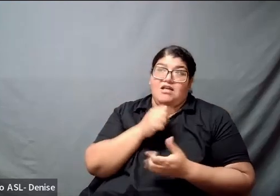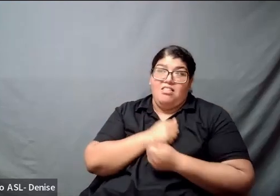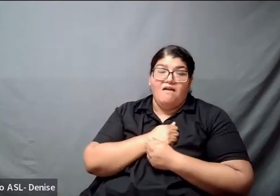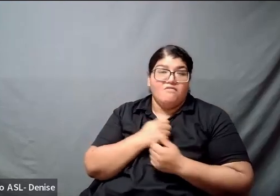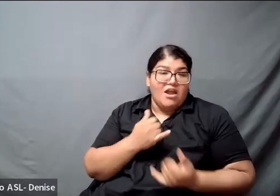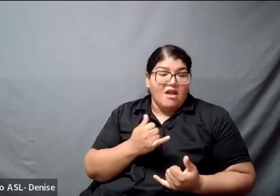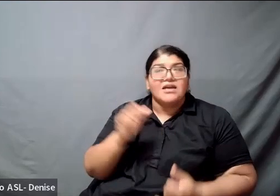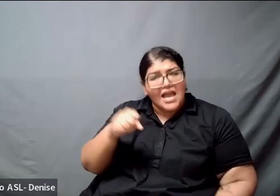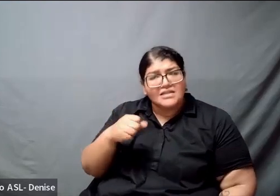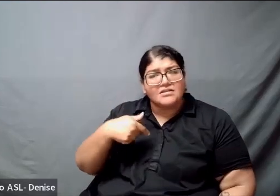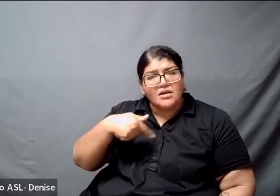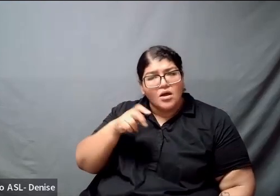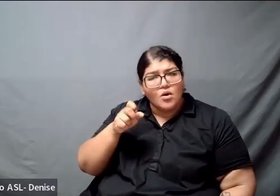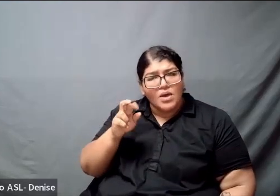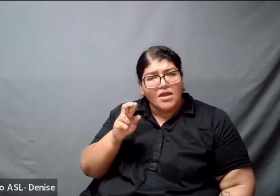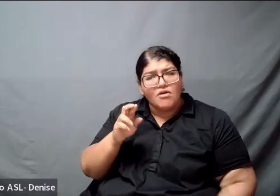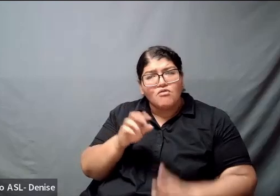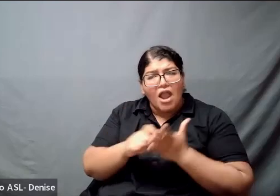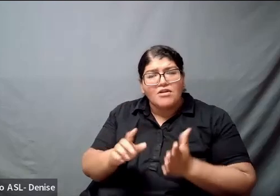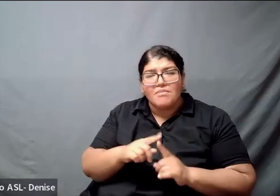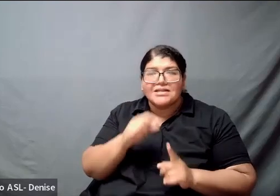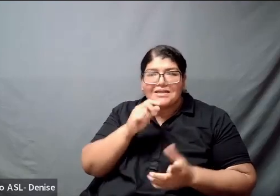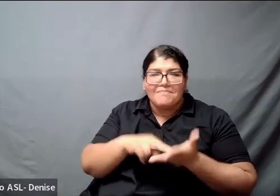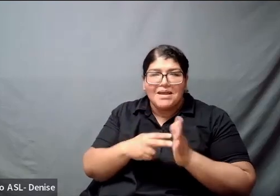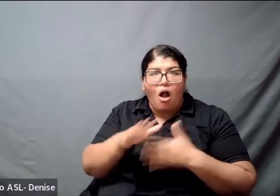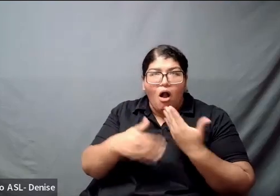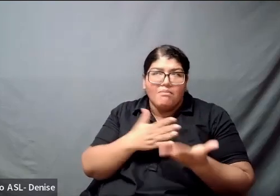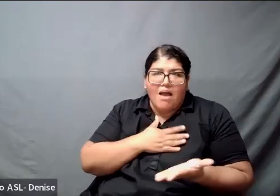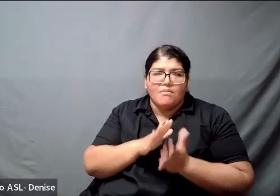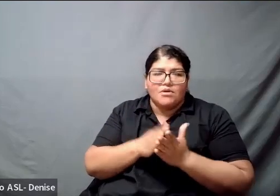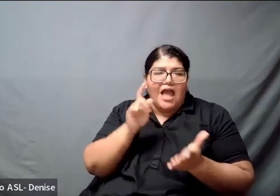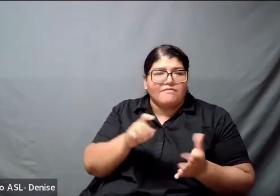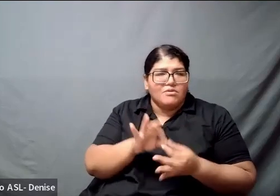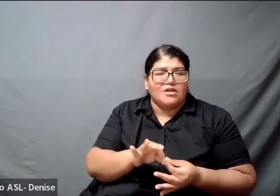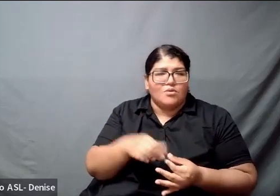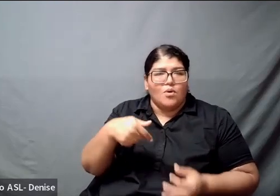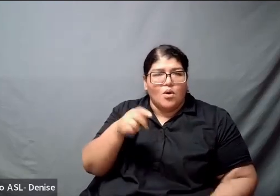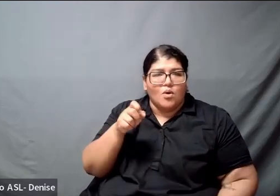I'm a queer writer. That doesn't mean all my books have to be queer. Like you were talking about the fat creators for Build Picture books.